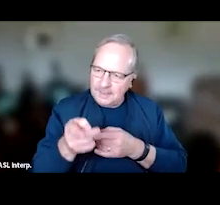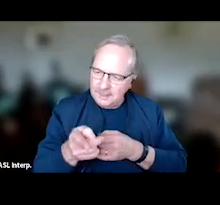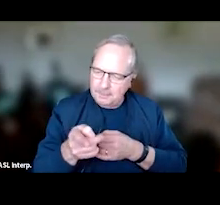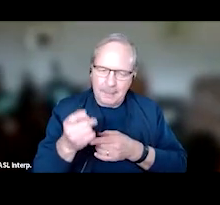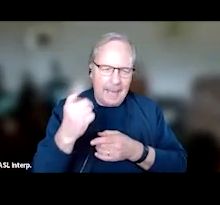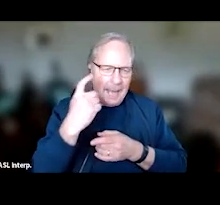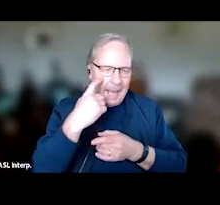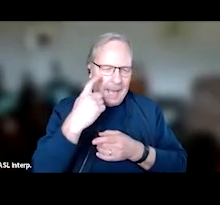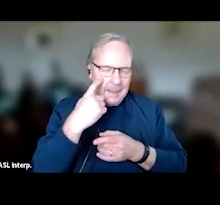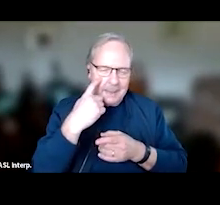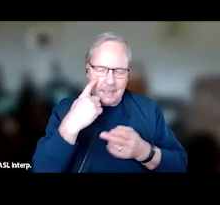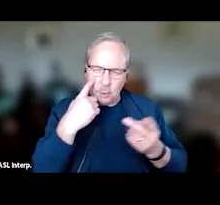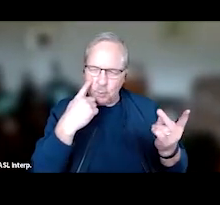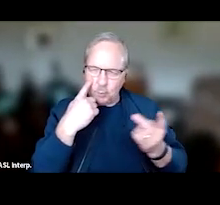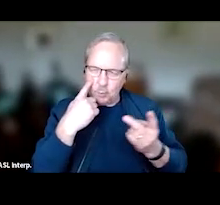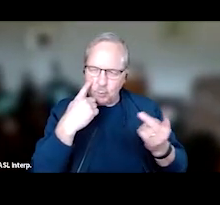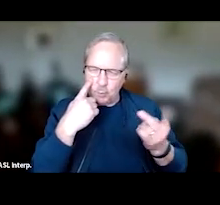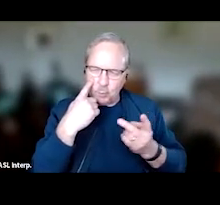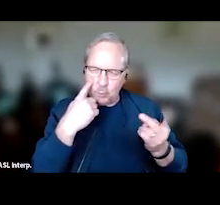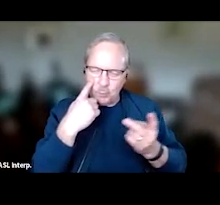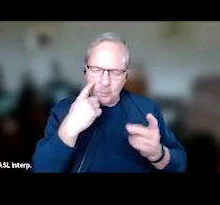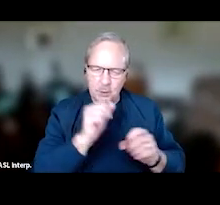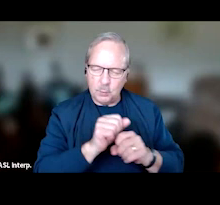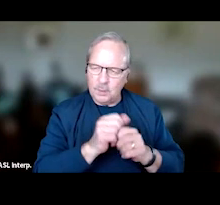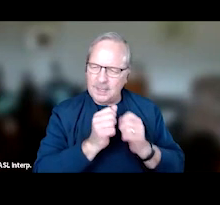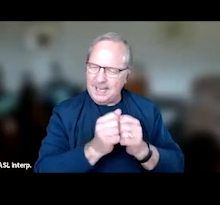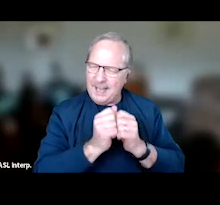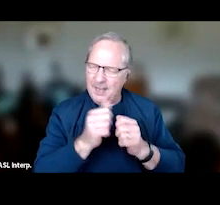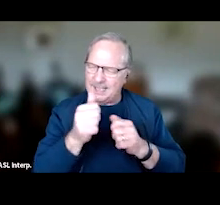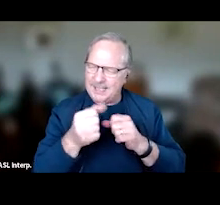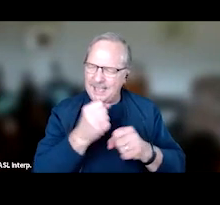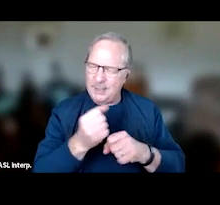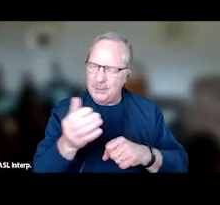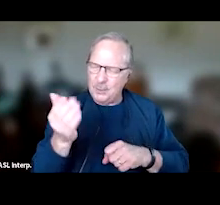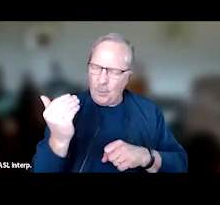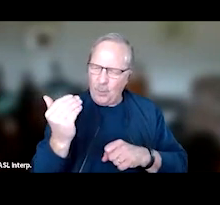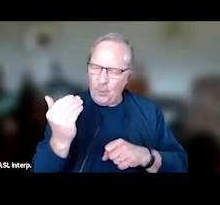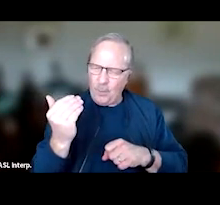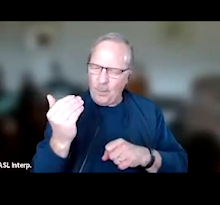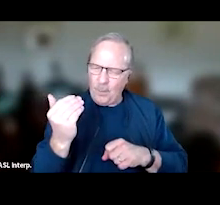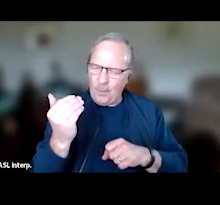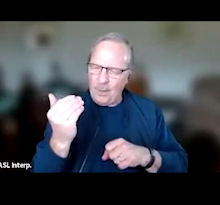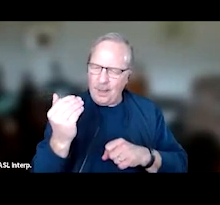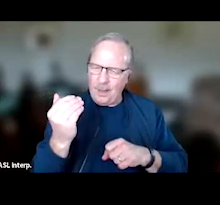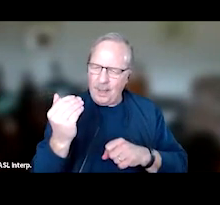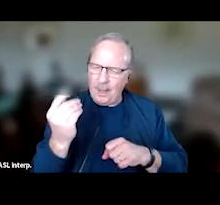he and I worked together like 10 years ago, and he has just done like incredible, varied,